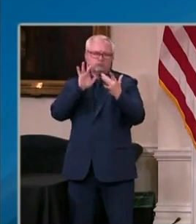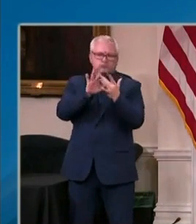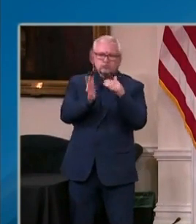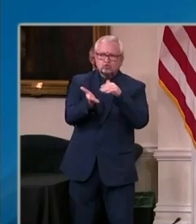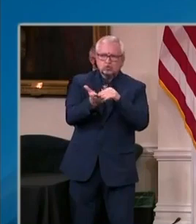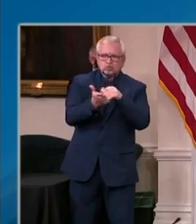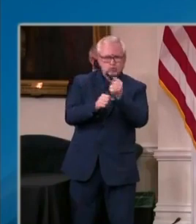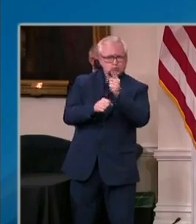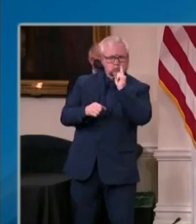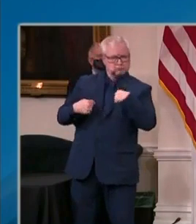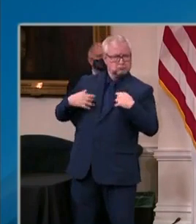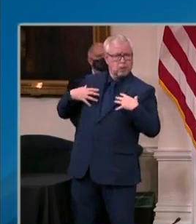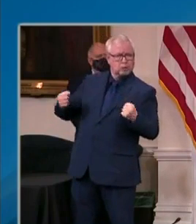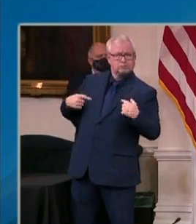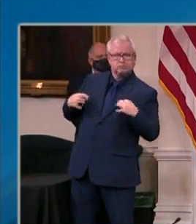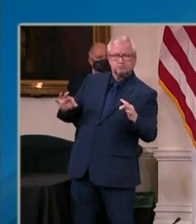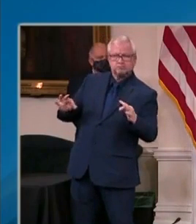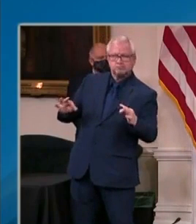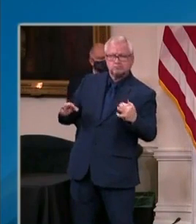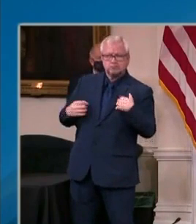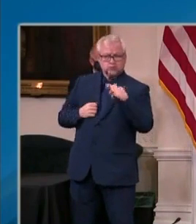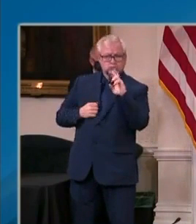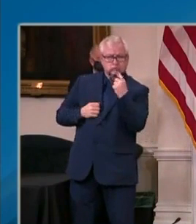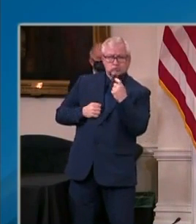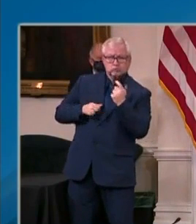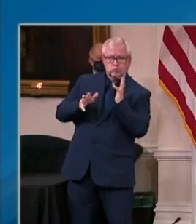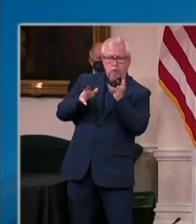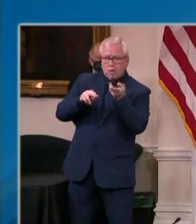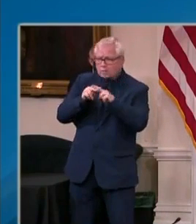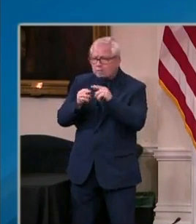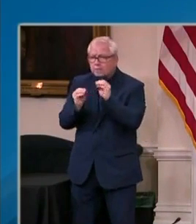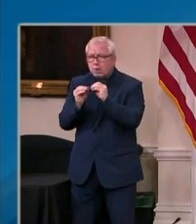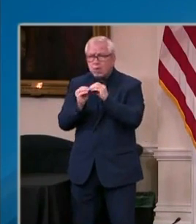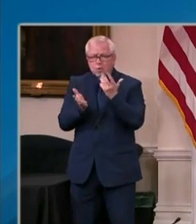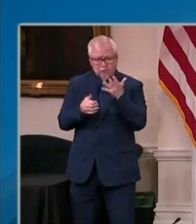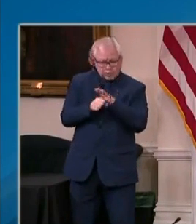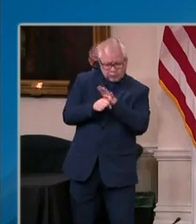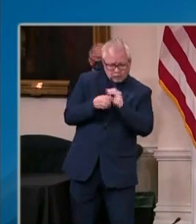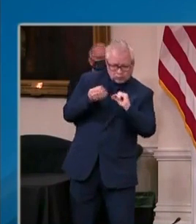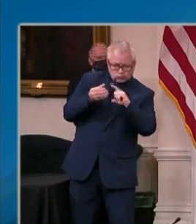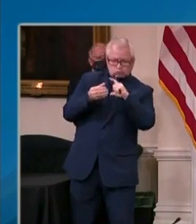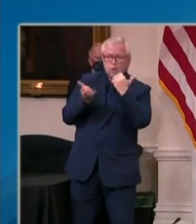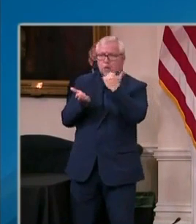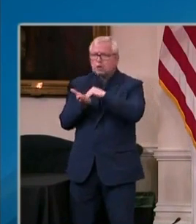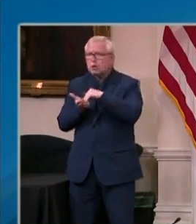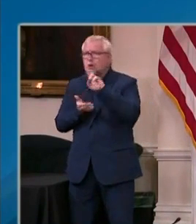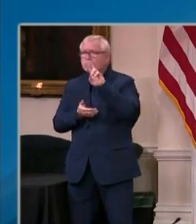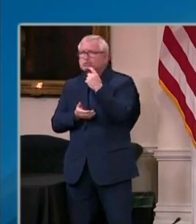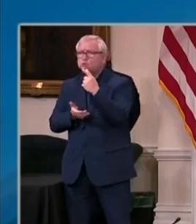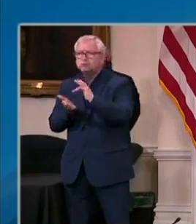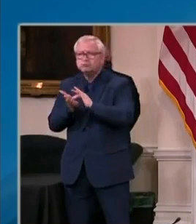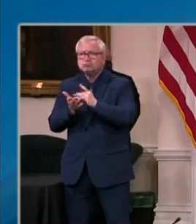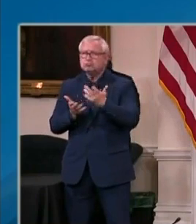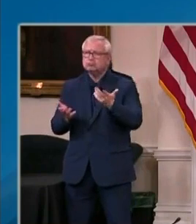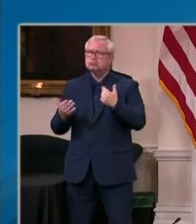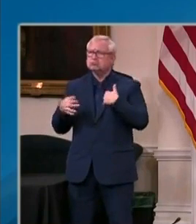CALL YOUR DOCTOR'S OFFICE AND MAKE SURE YOU MAINTAIN YOUR HEALTH AND HAVE THE PRESCRIPTIONS AND TREATMENTS YOU NEED.